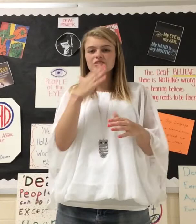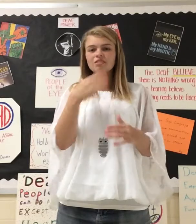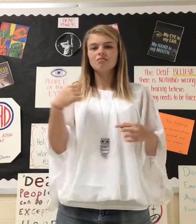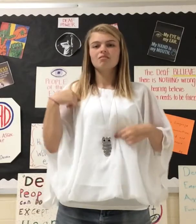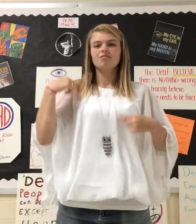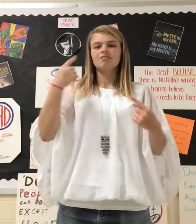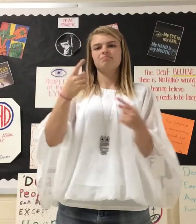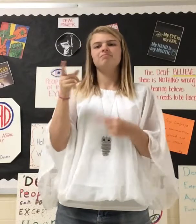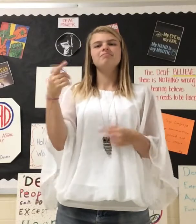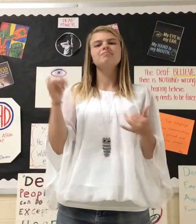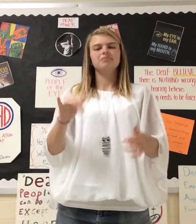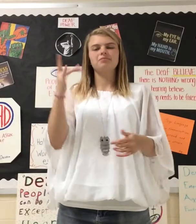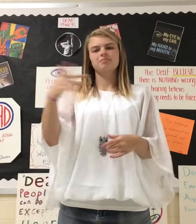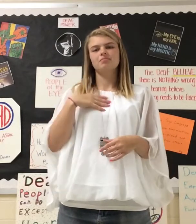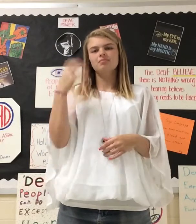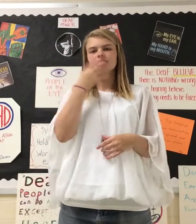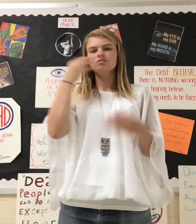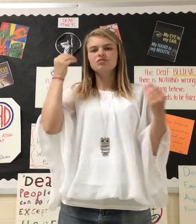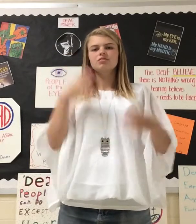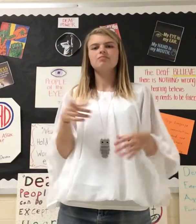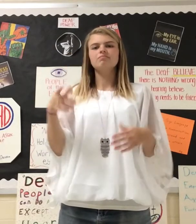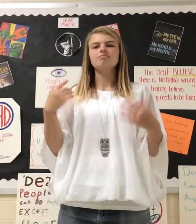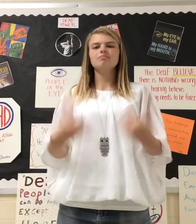She was always there for me. That’s why she’s my favorite teacher.